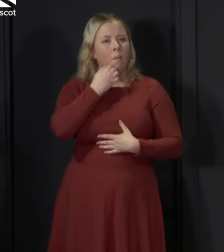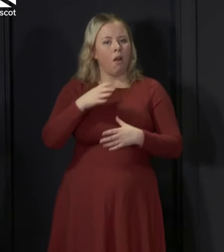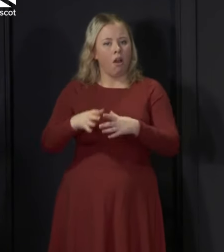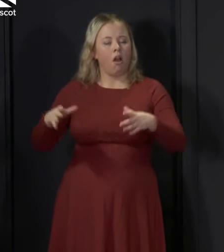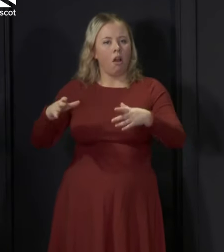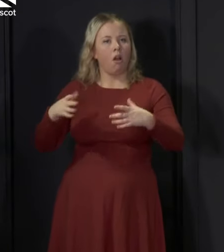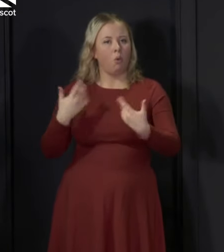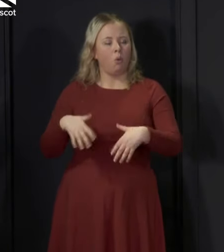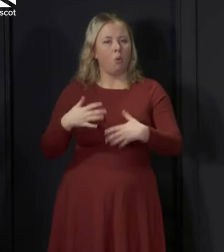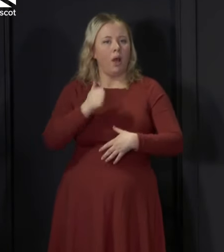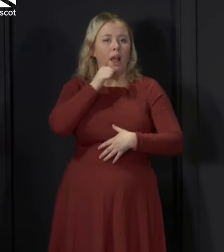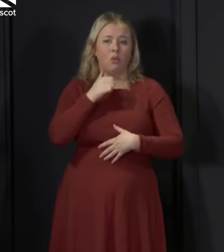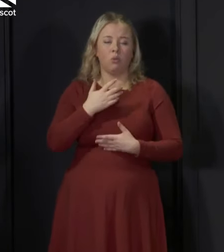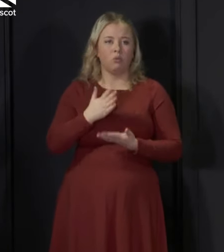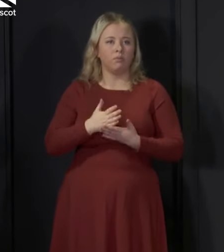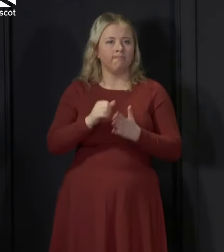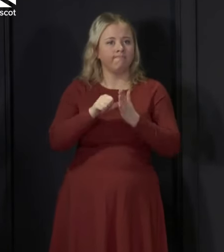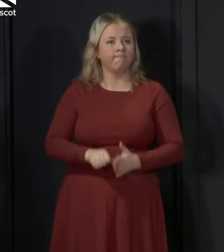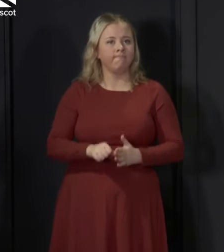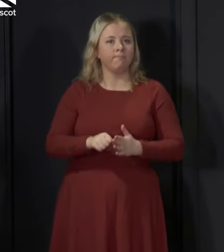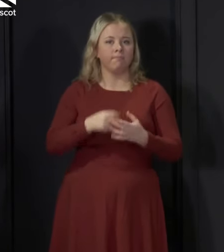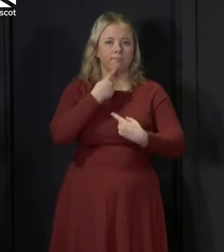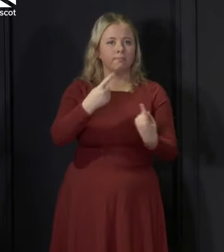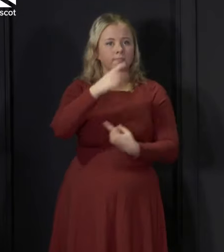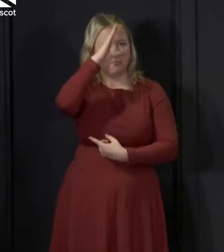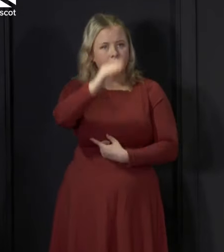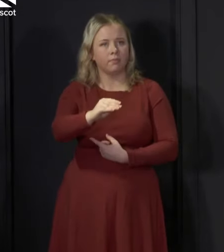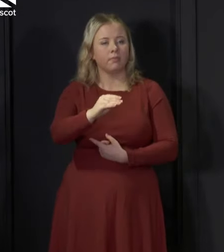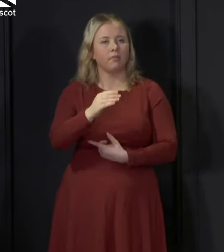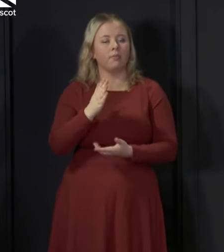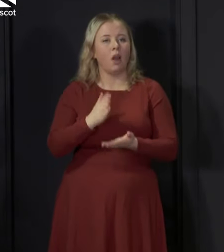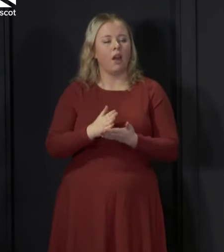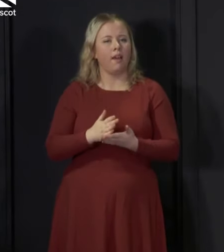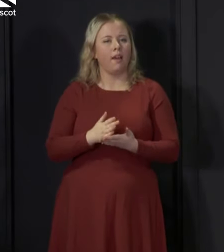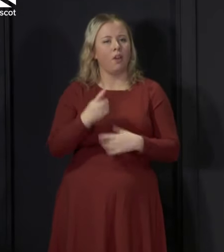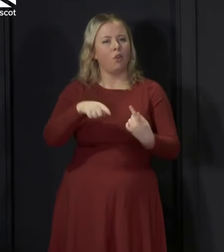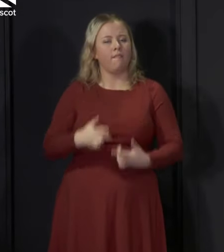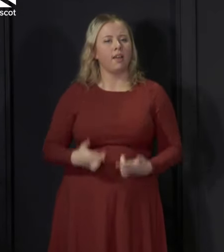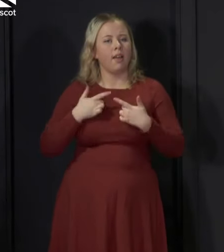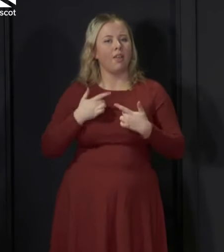are to report on. And there's a danger of feeling - when you hear numbers like this